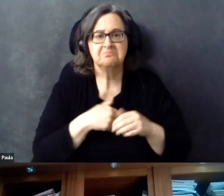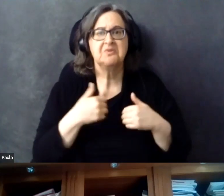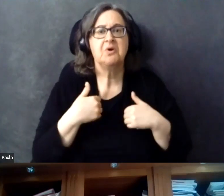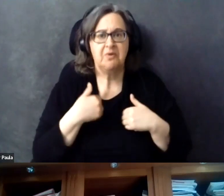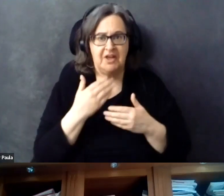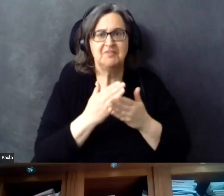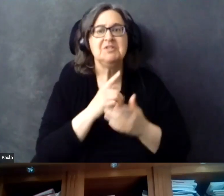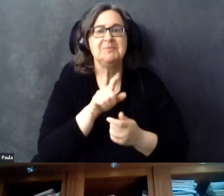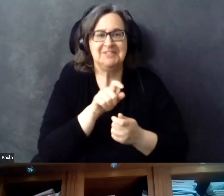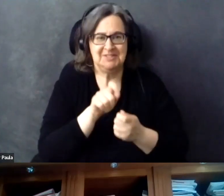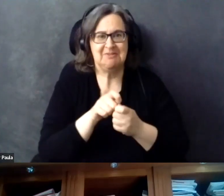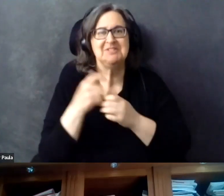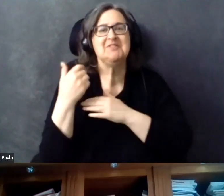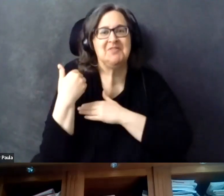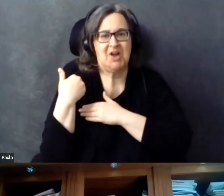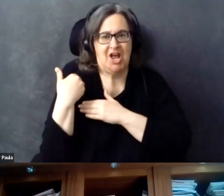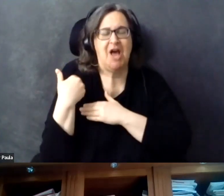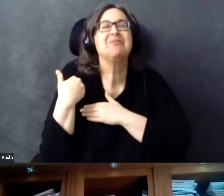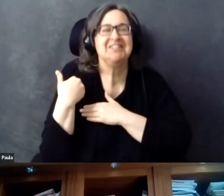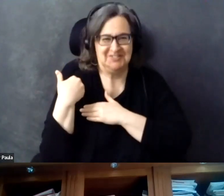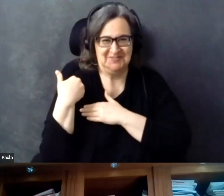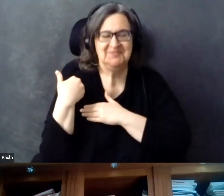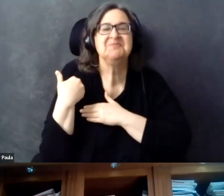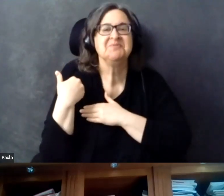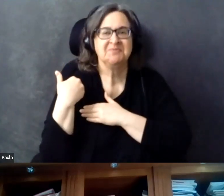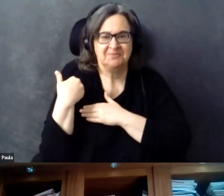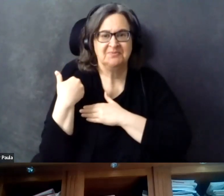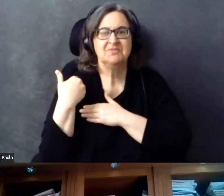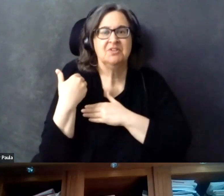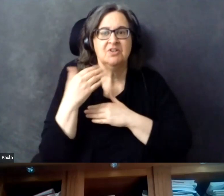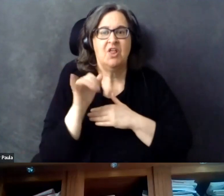. We have got